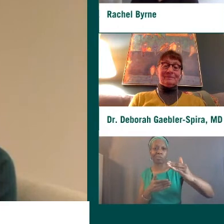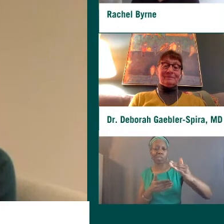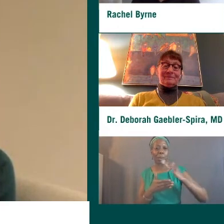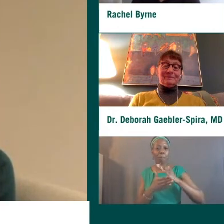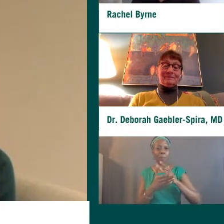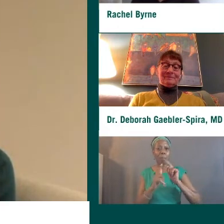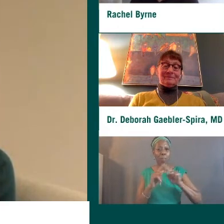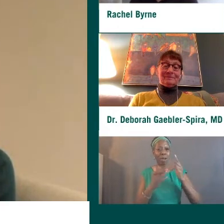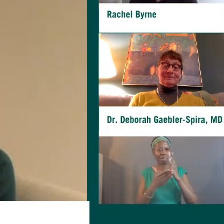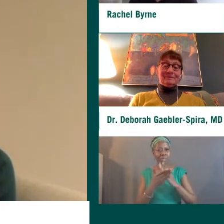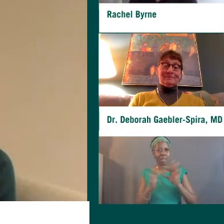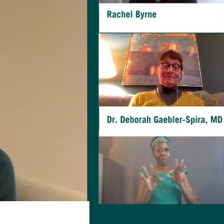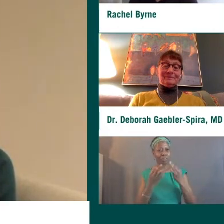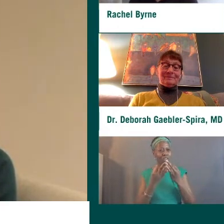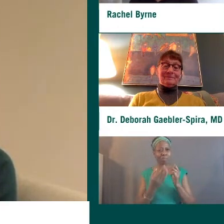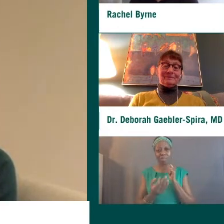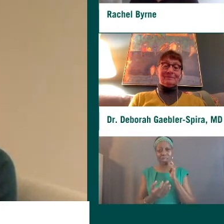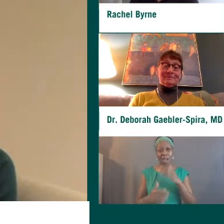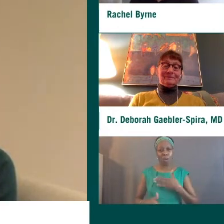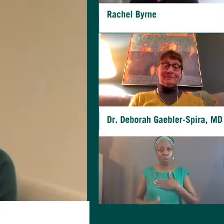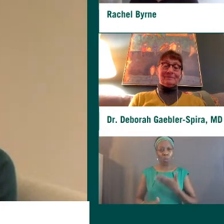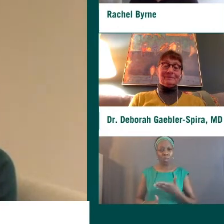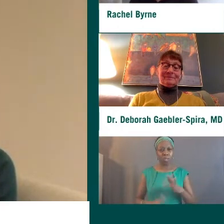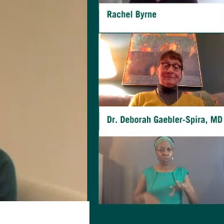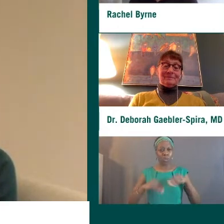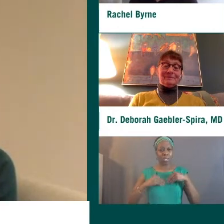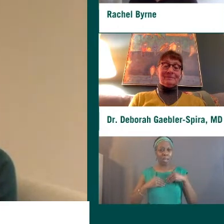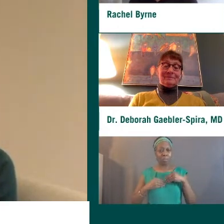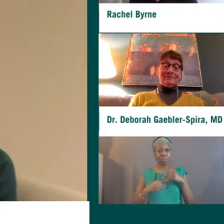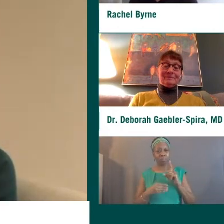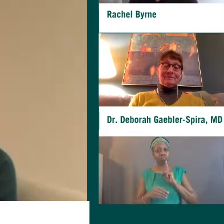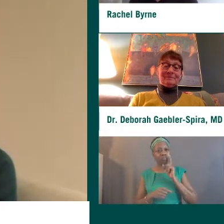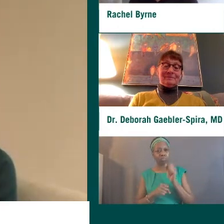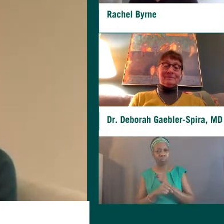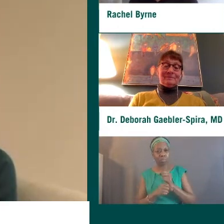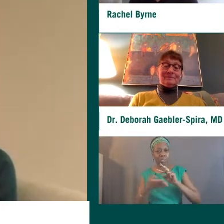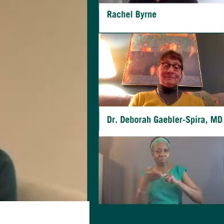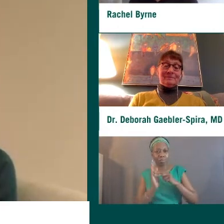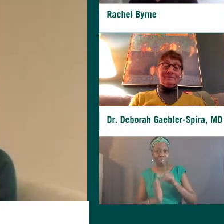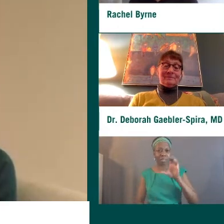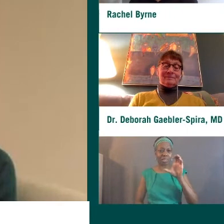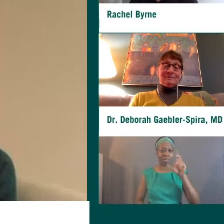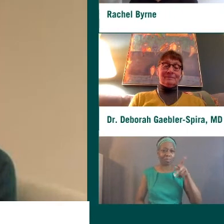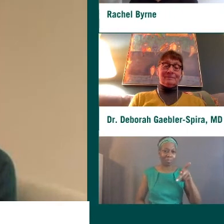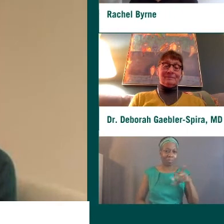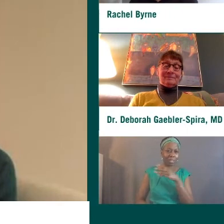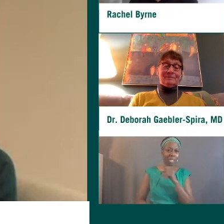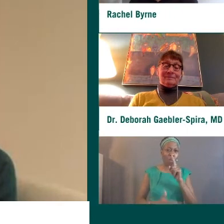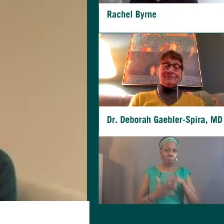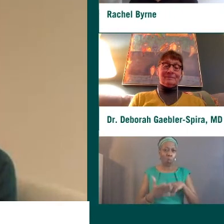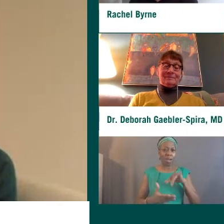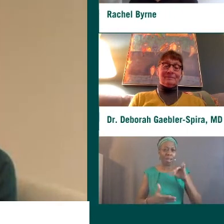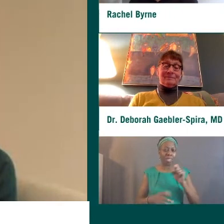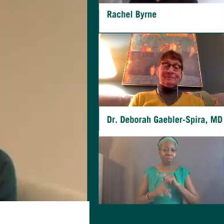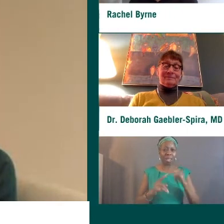really accept the reality of cerebral palsy and what that is. I think if you just go ahead and embrace it and make the most of it,